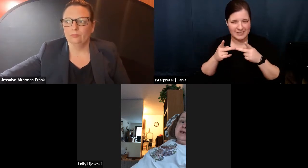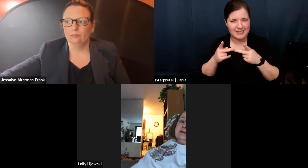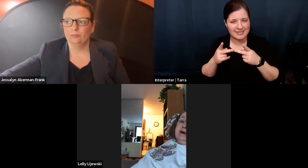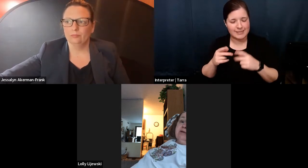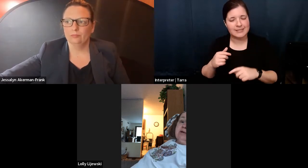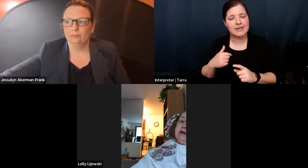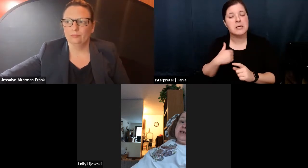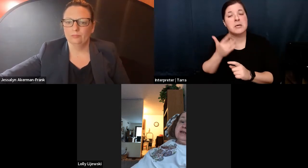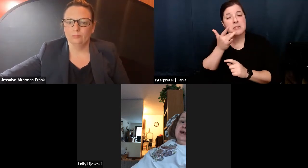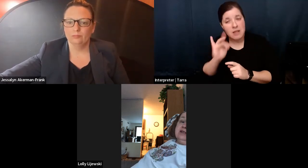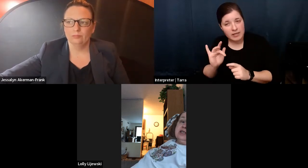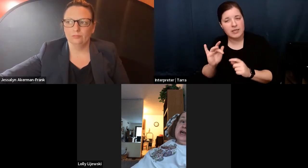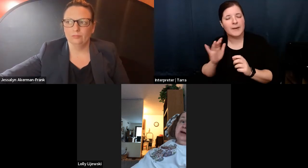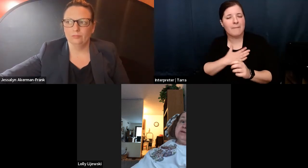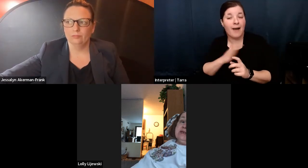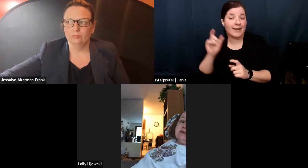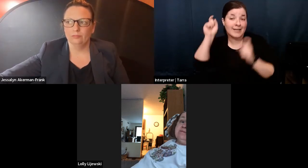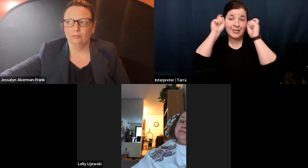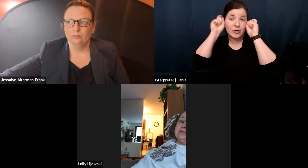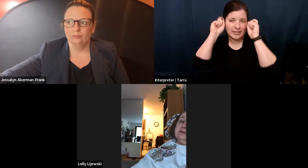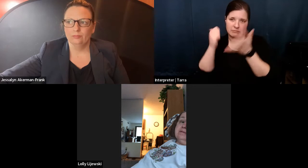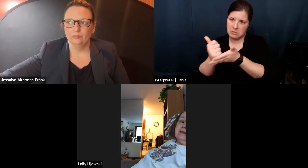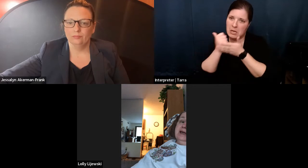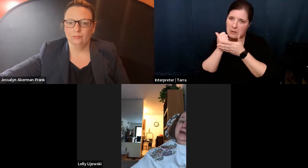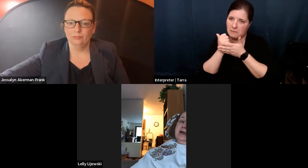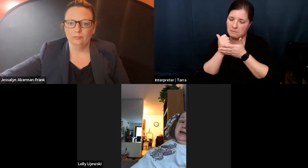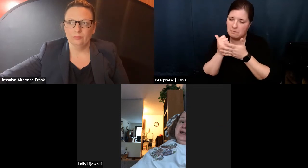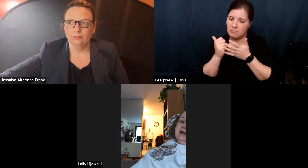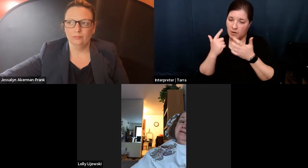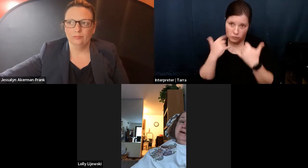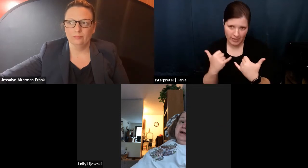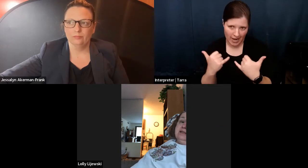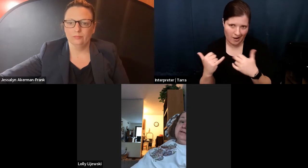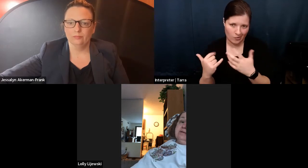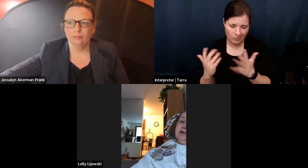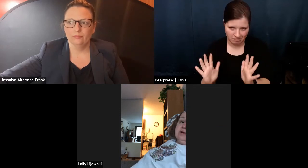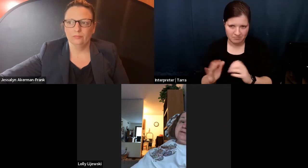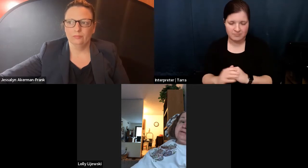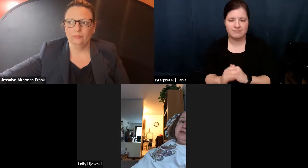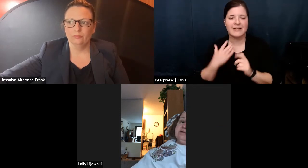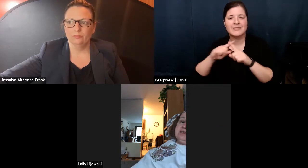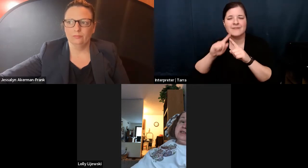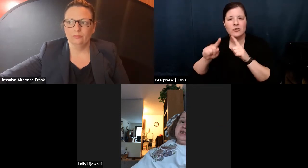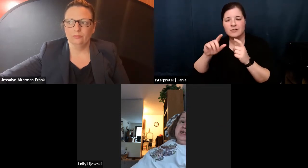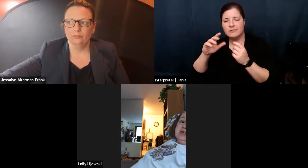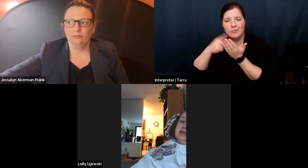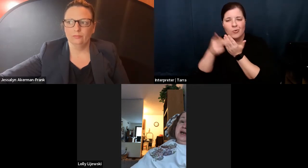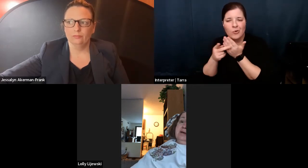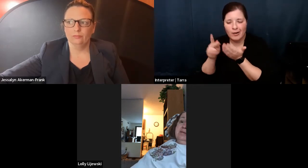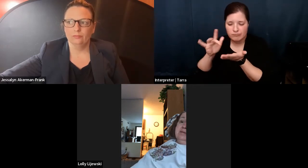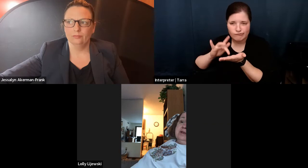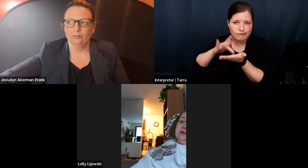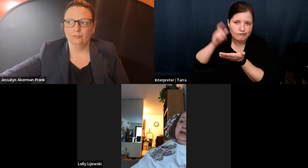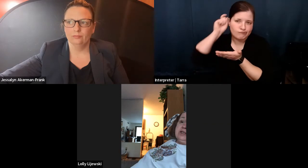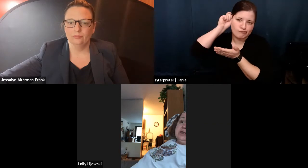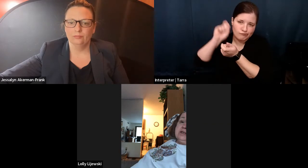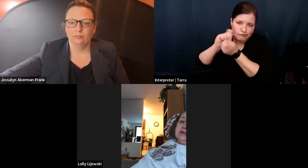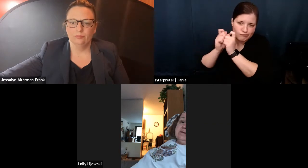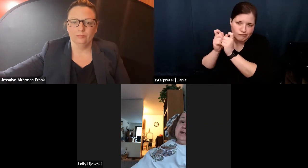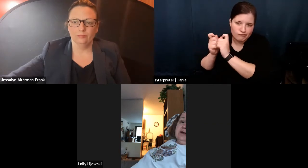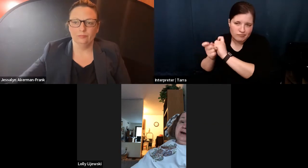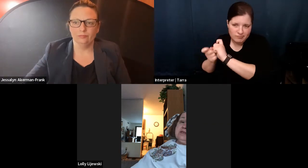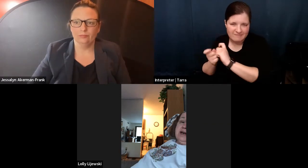And then, again, just with hearing loss, I'd say most of that happens for me when I'm in crowded places.